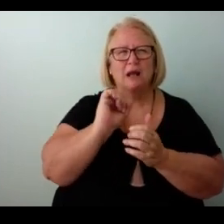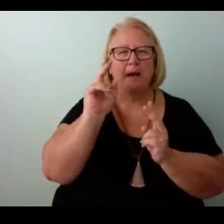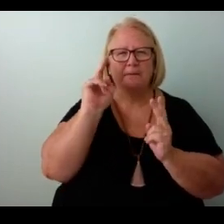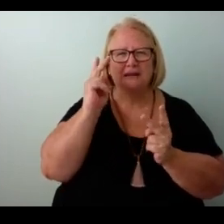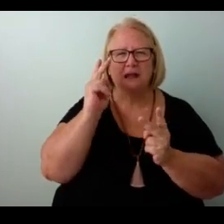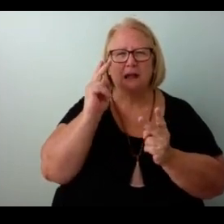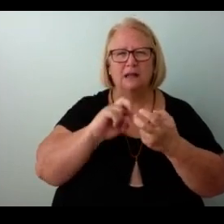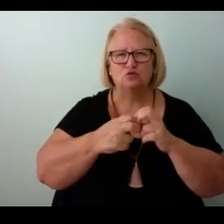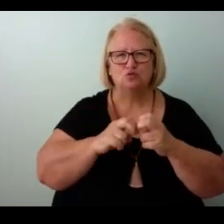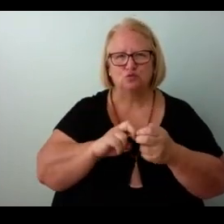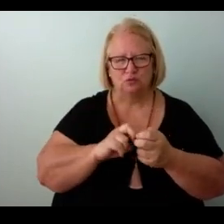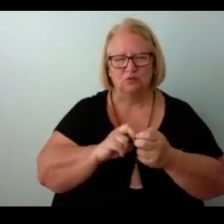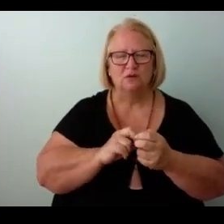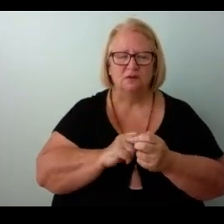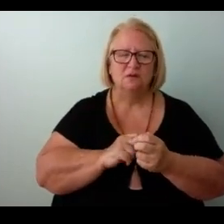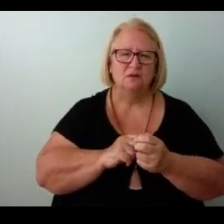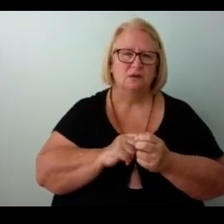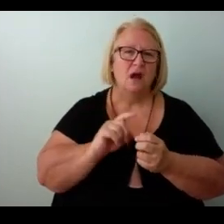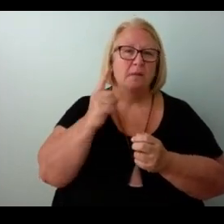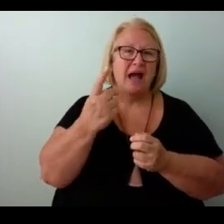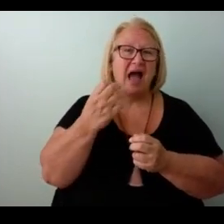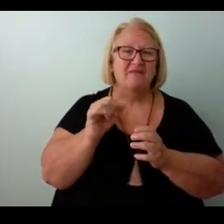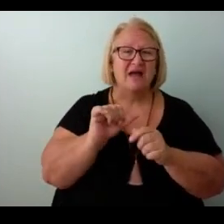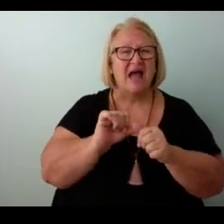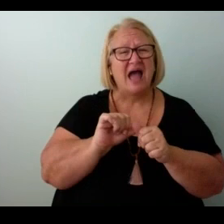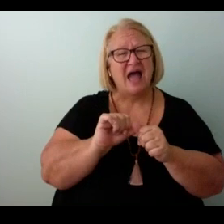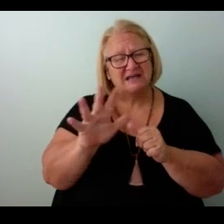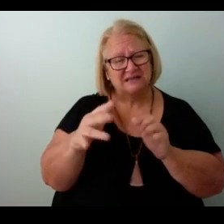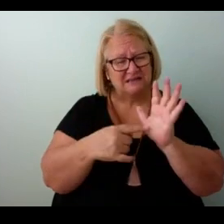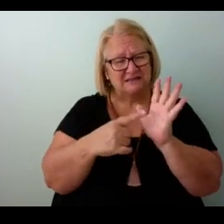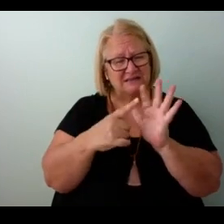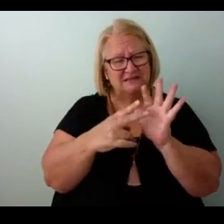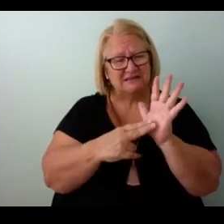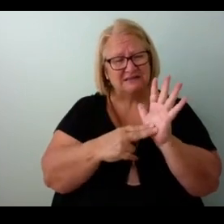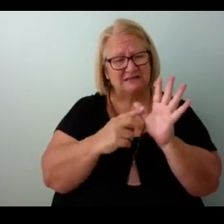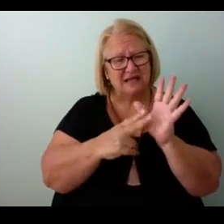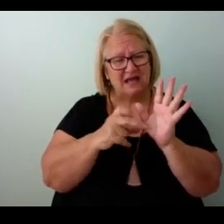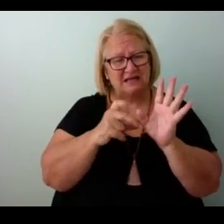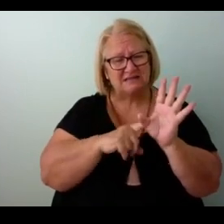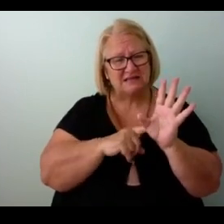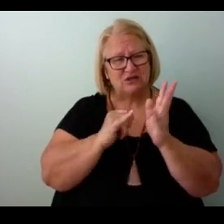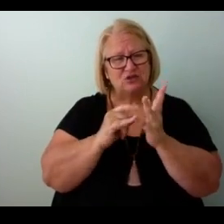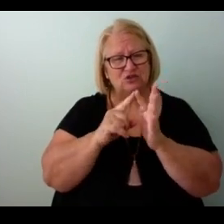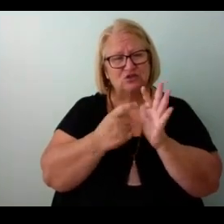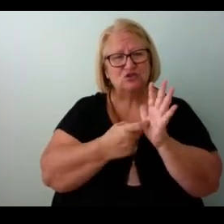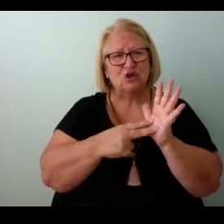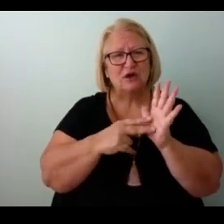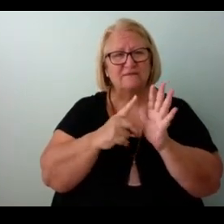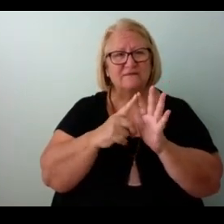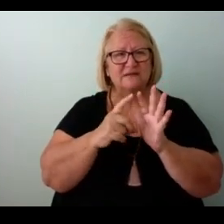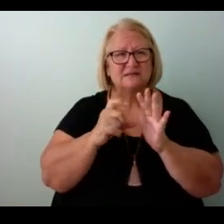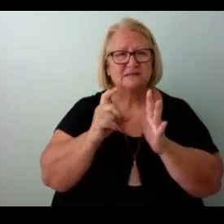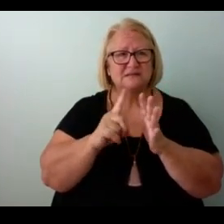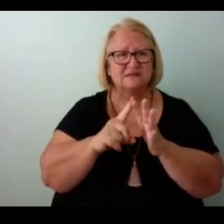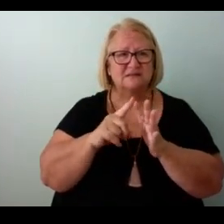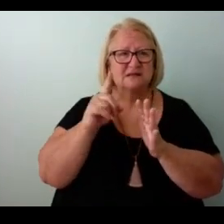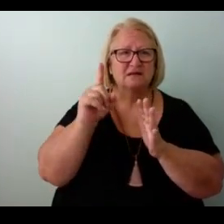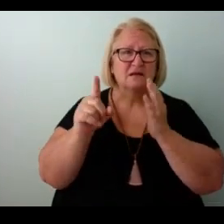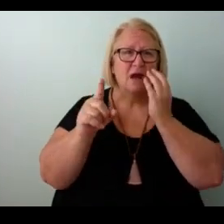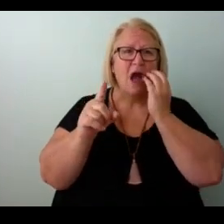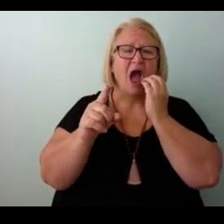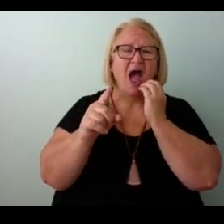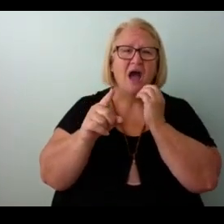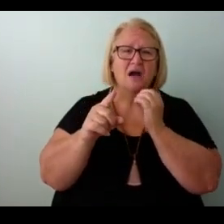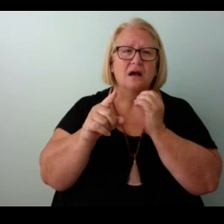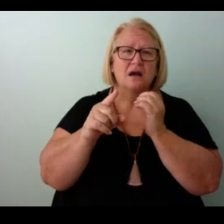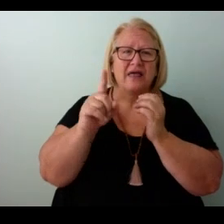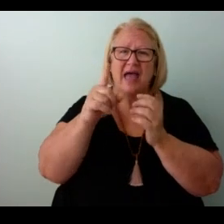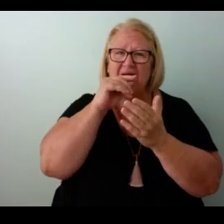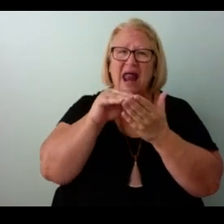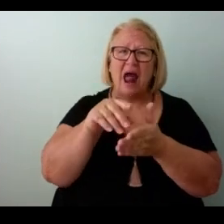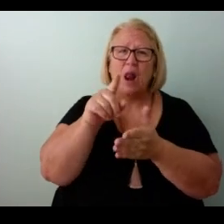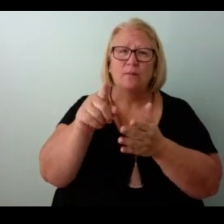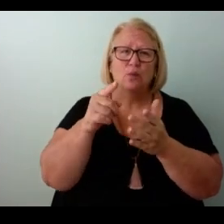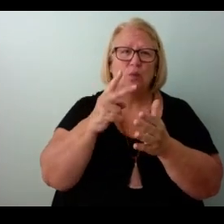There's a tenancy service if you have trouble around rent, they provide an excellent service.